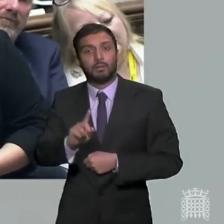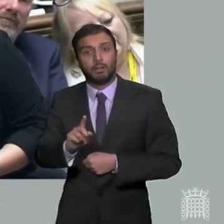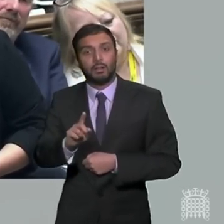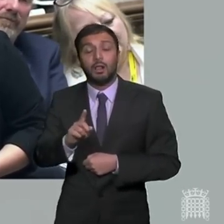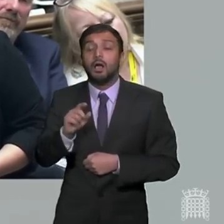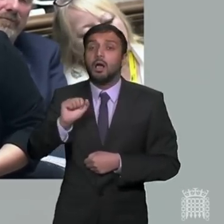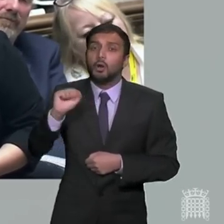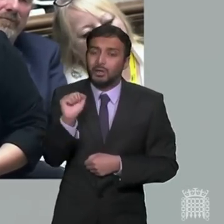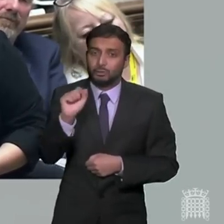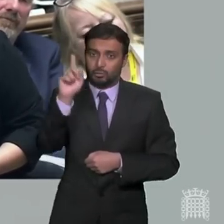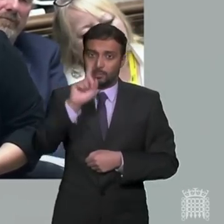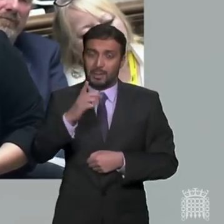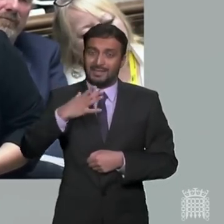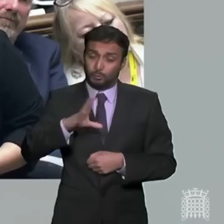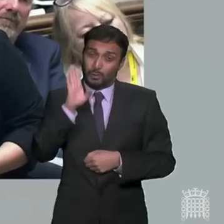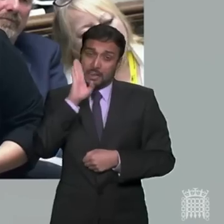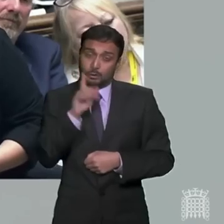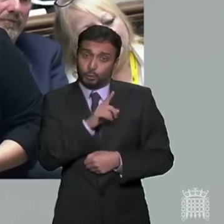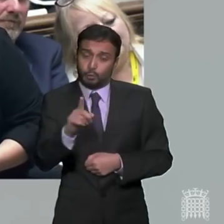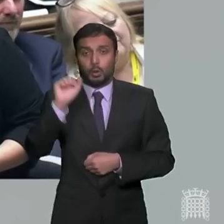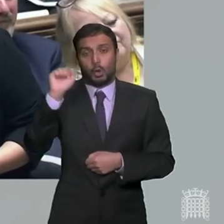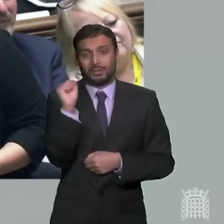This place cannot stand in the way of democracy.